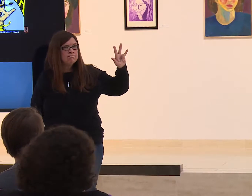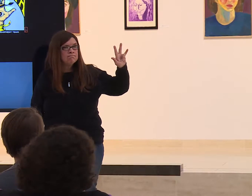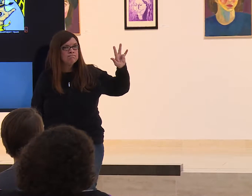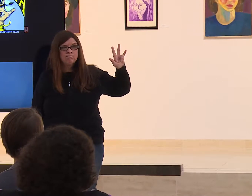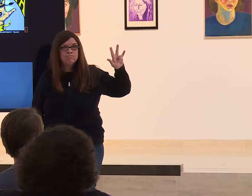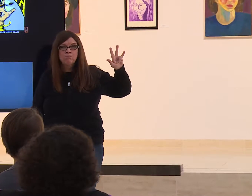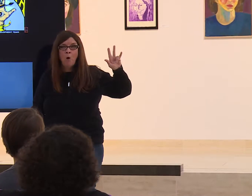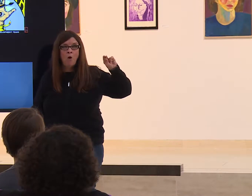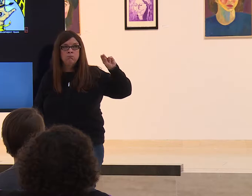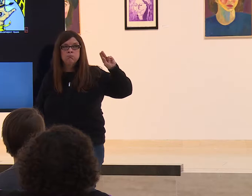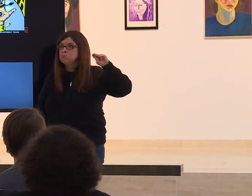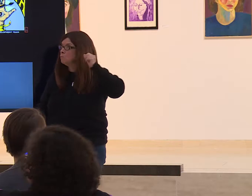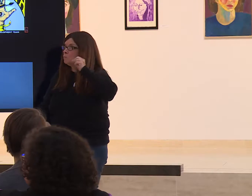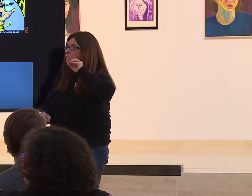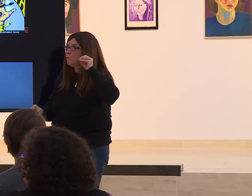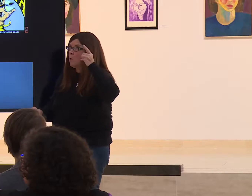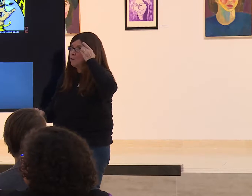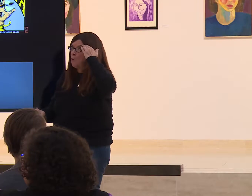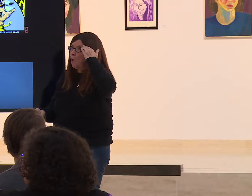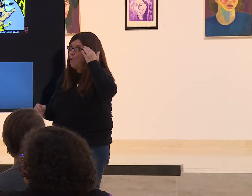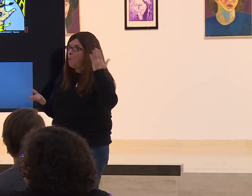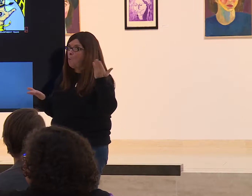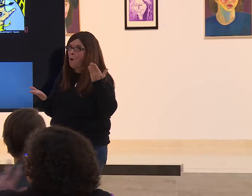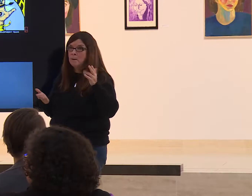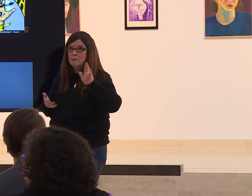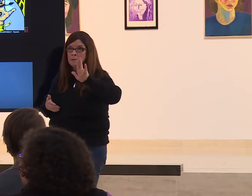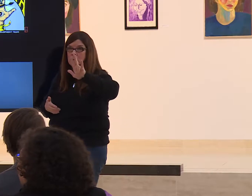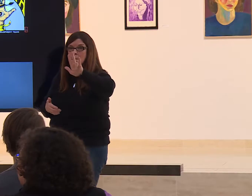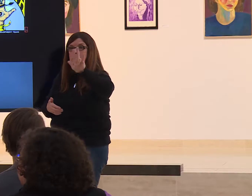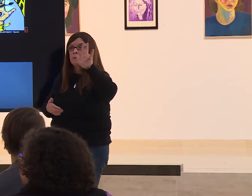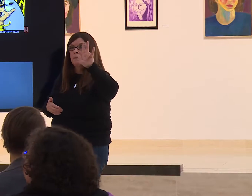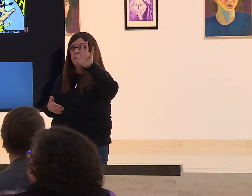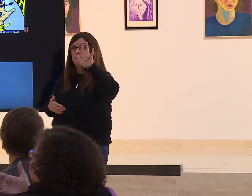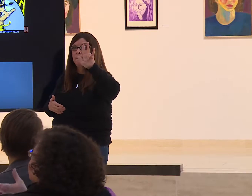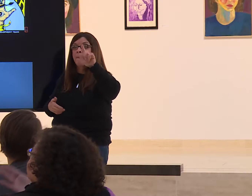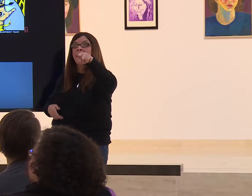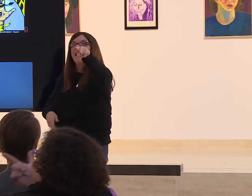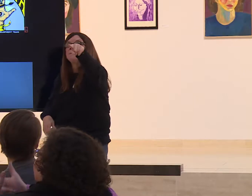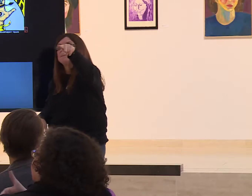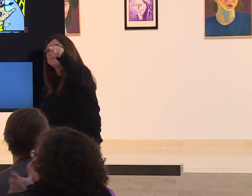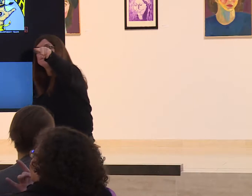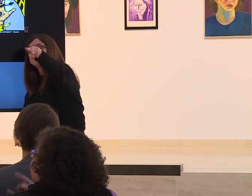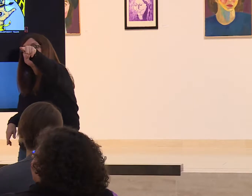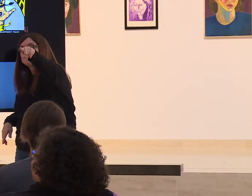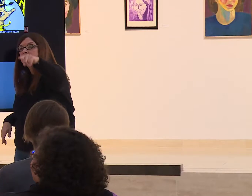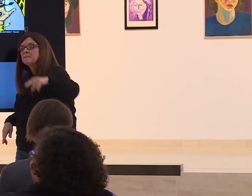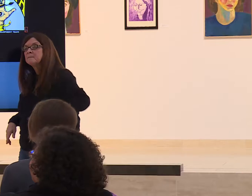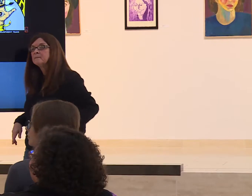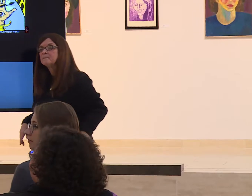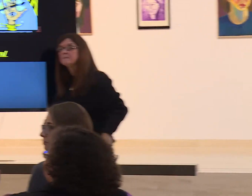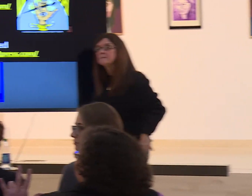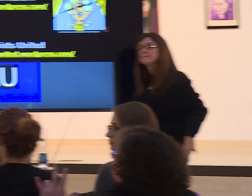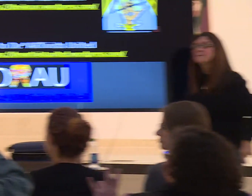this hand might be used to show De'VIA art? Oh, here's one.